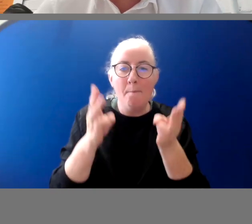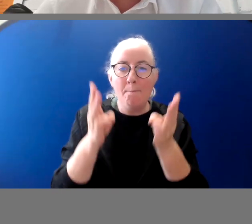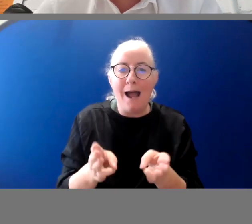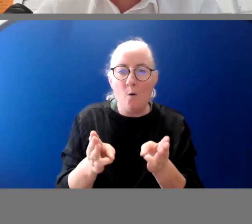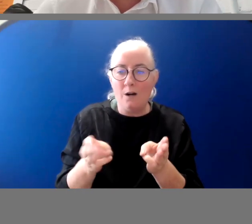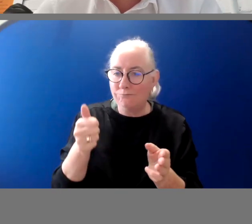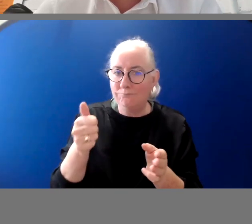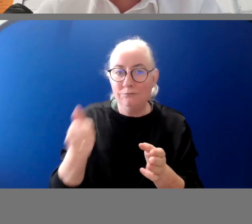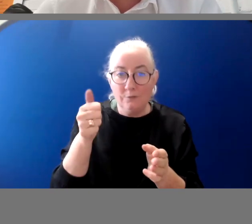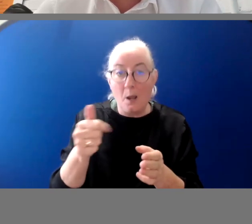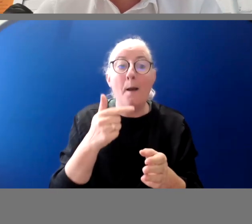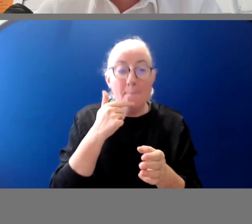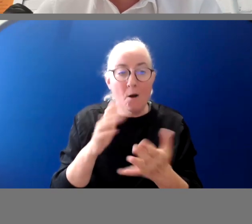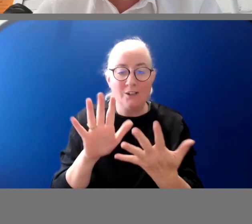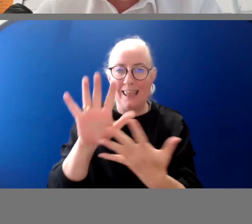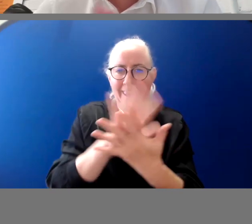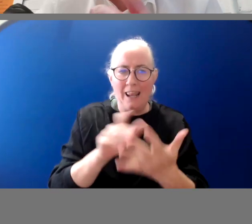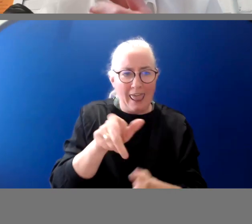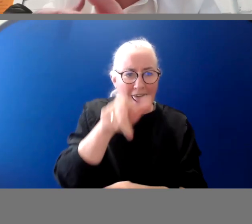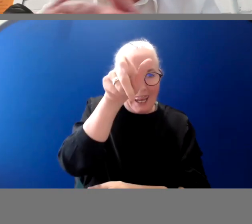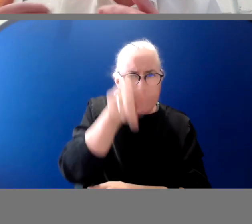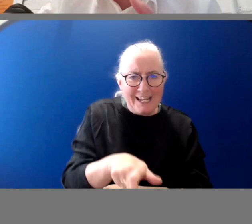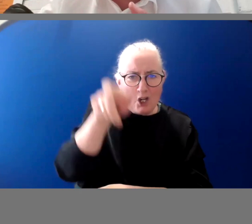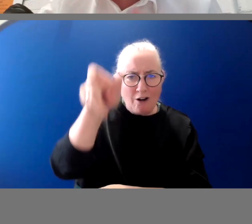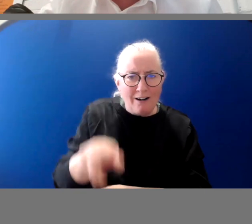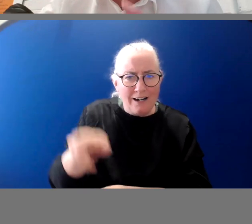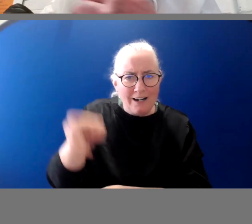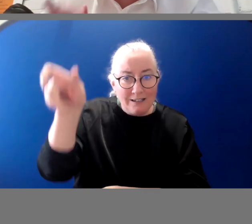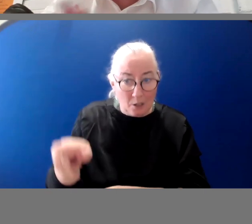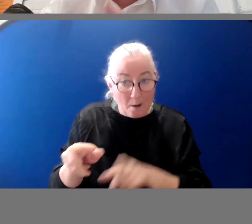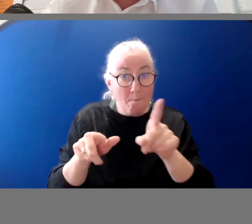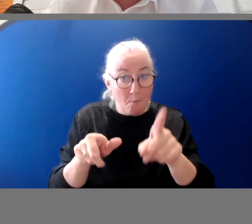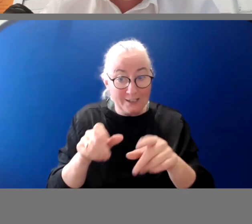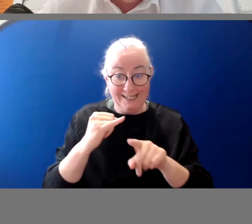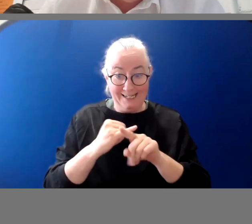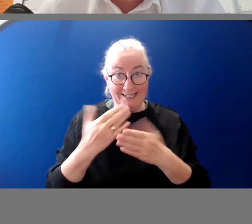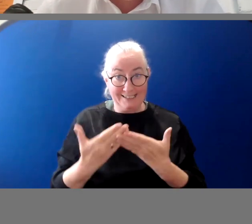made the manifestations a linear shape but make sure from inside and outside the building that